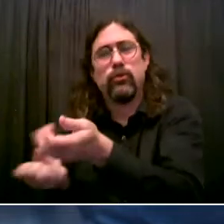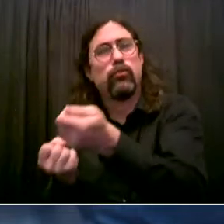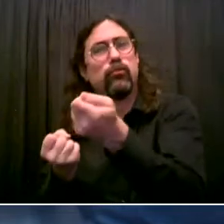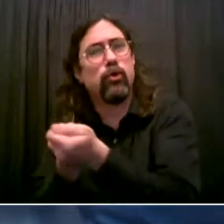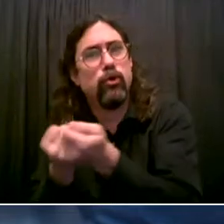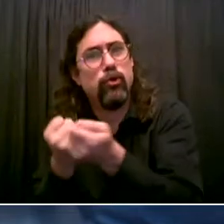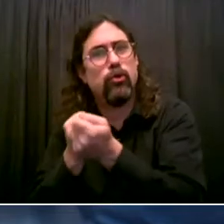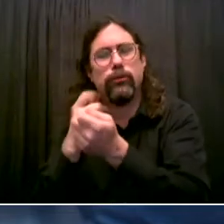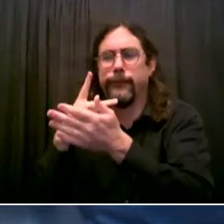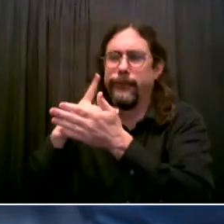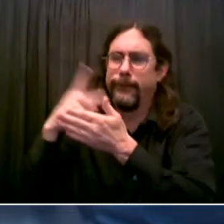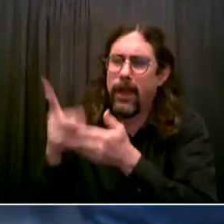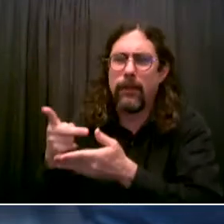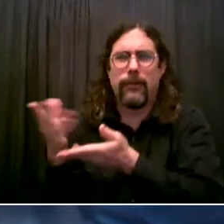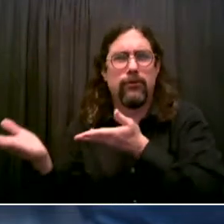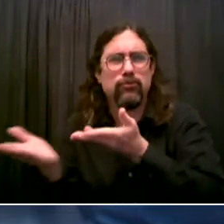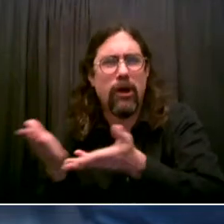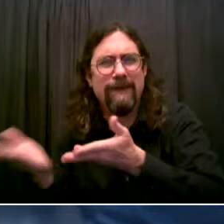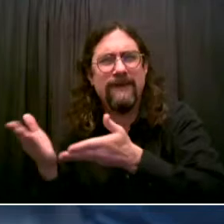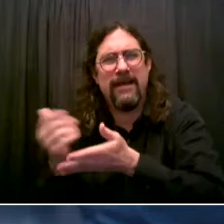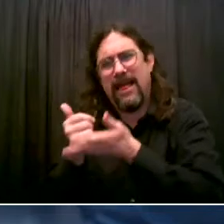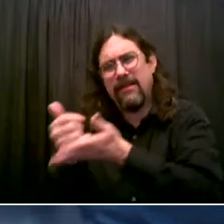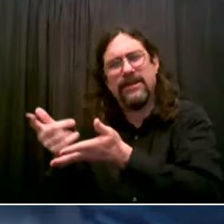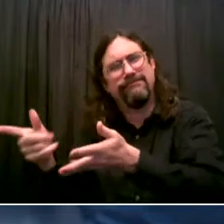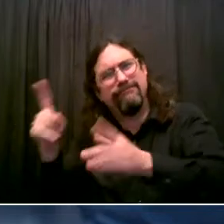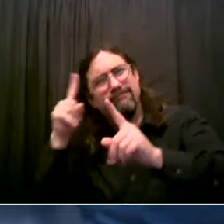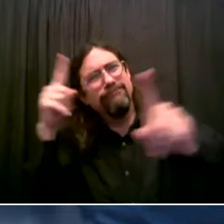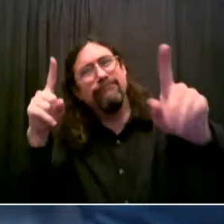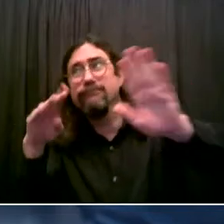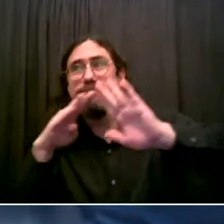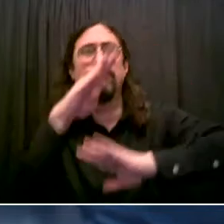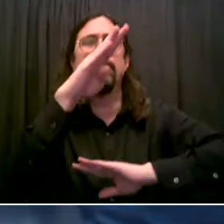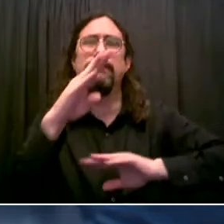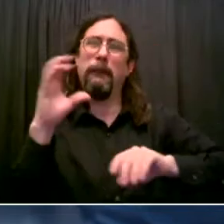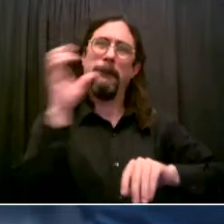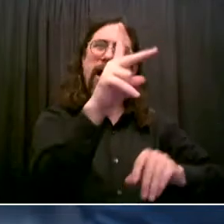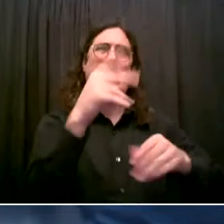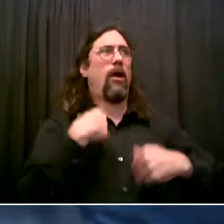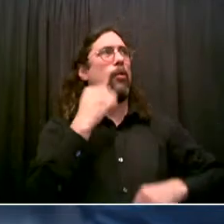SHELTER.